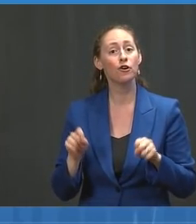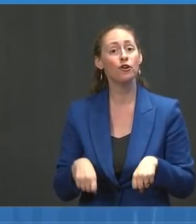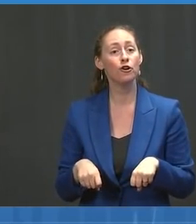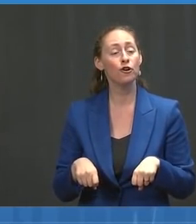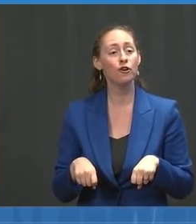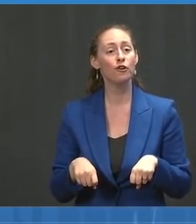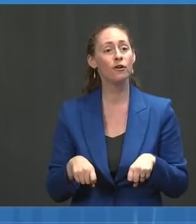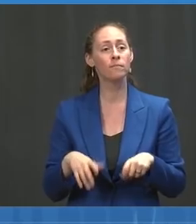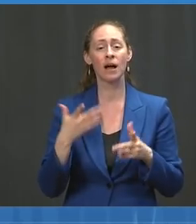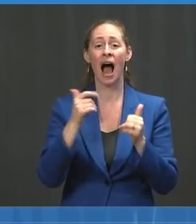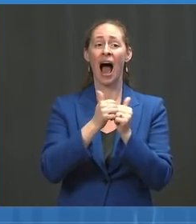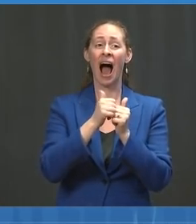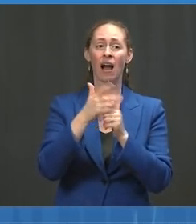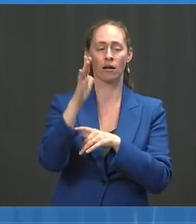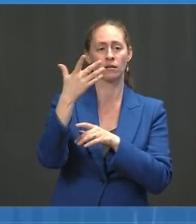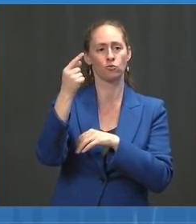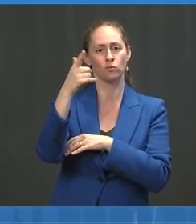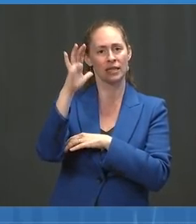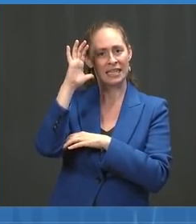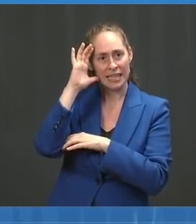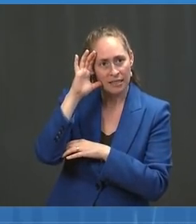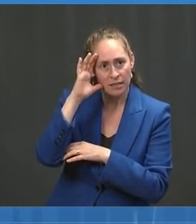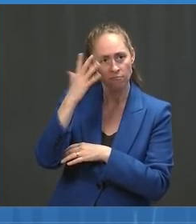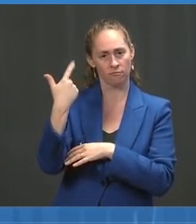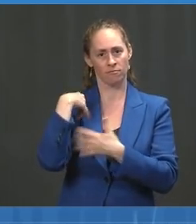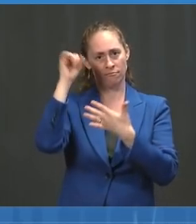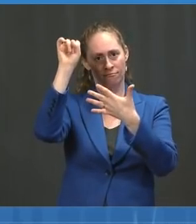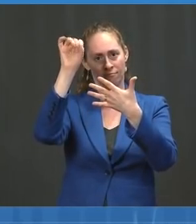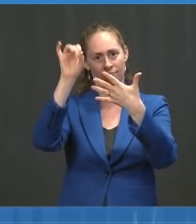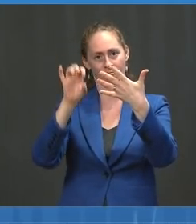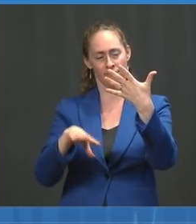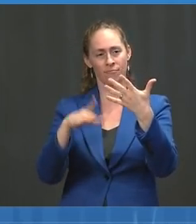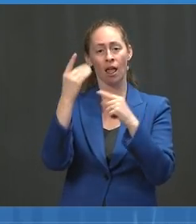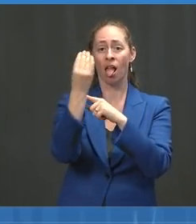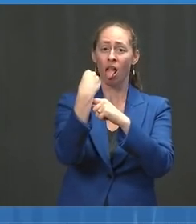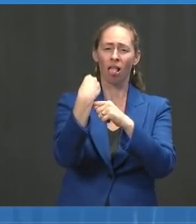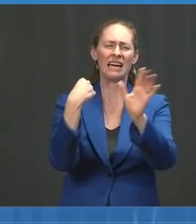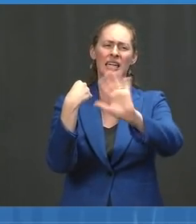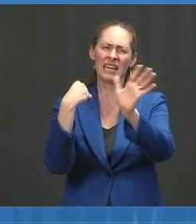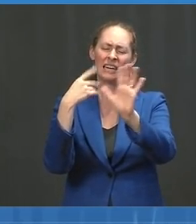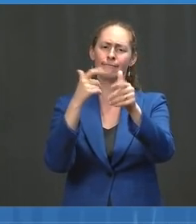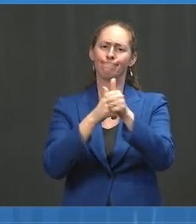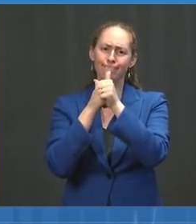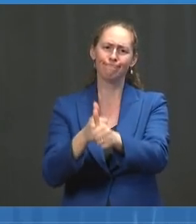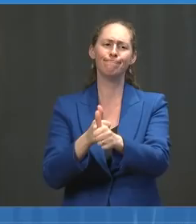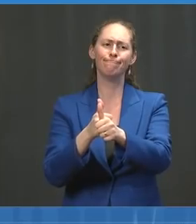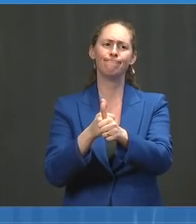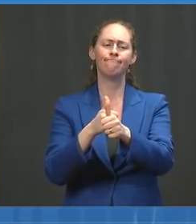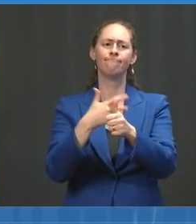on this press conference. Get vaccinated and the timeframe will be truncated dramatically.